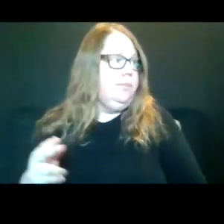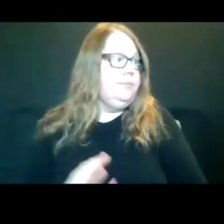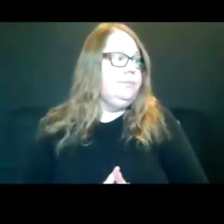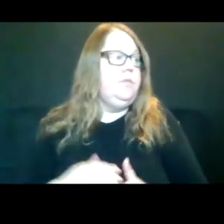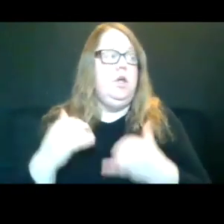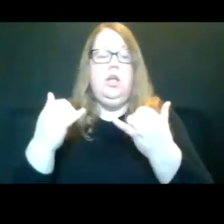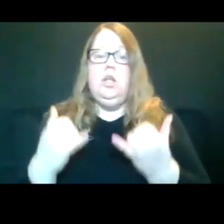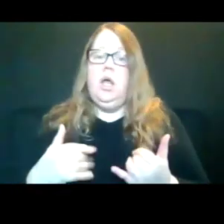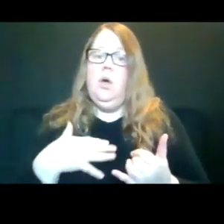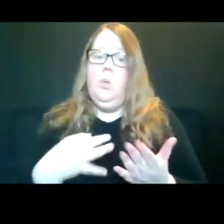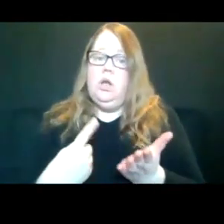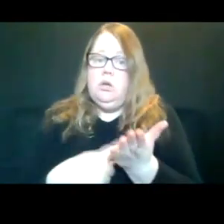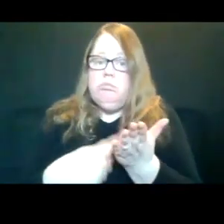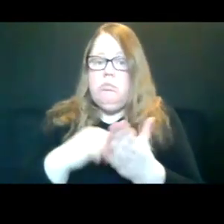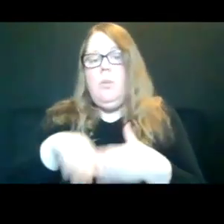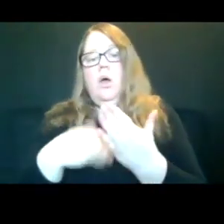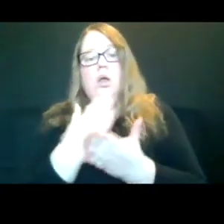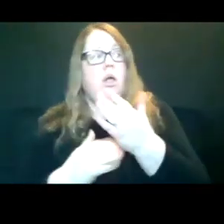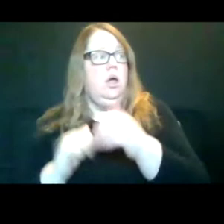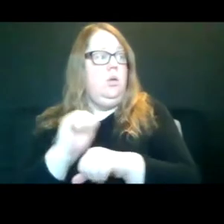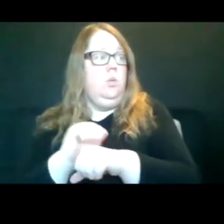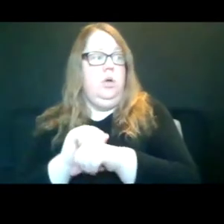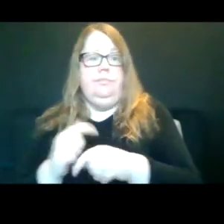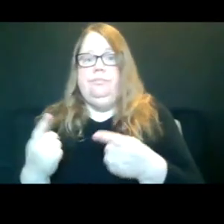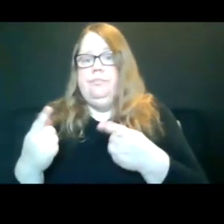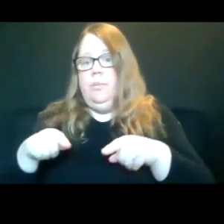Today I’d like to talk about some of the work that has been done in September